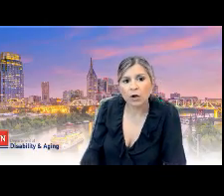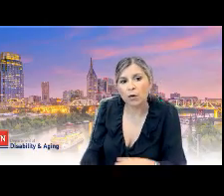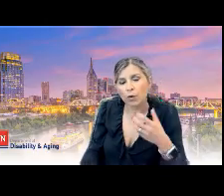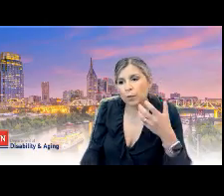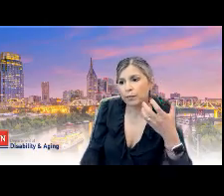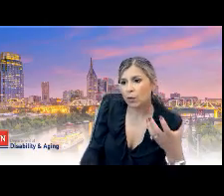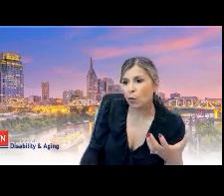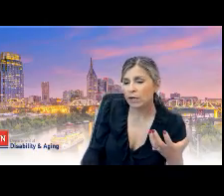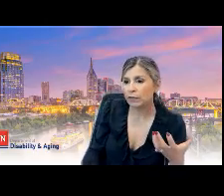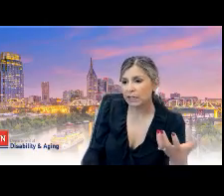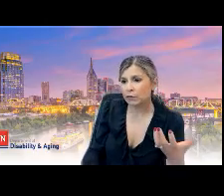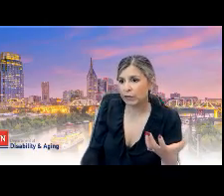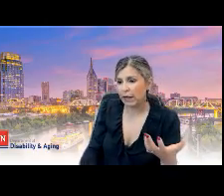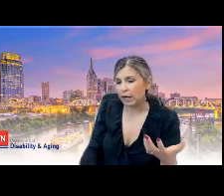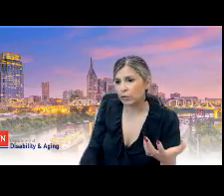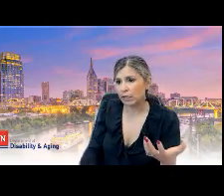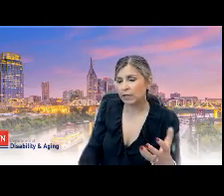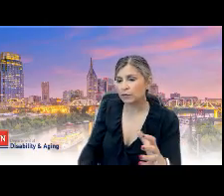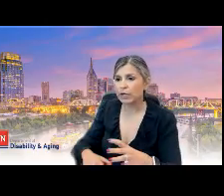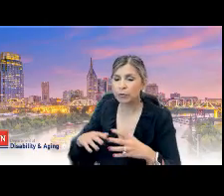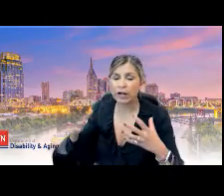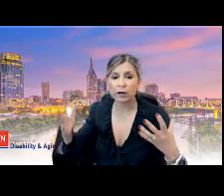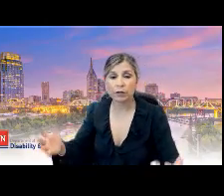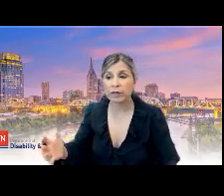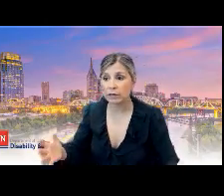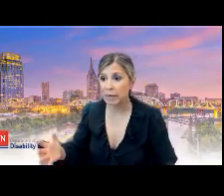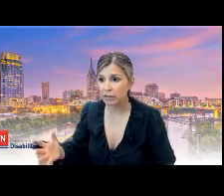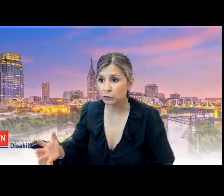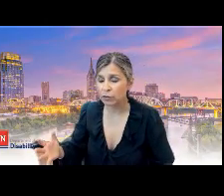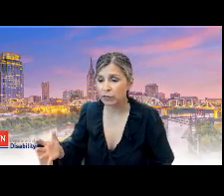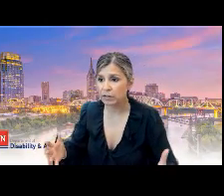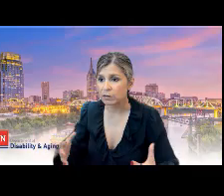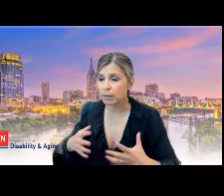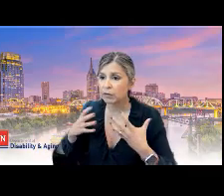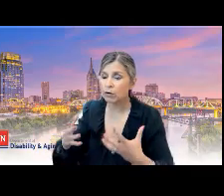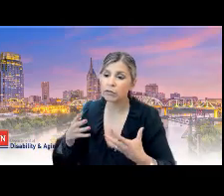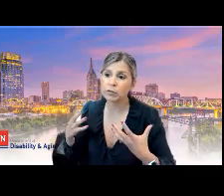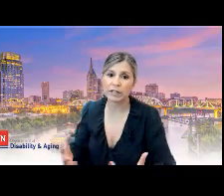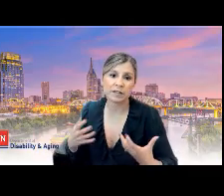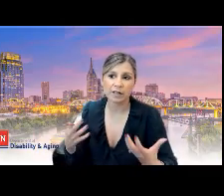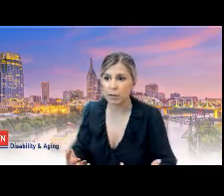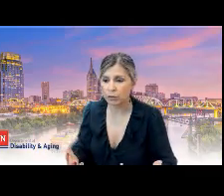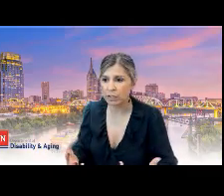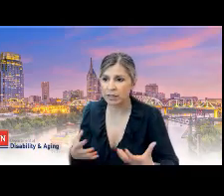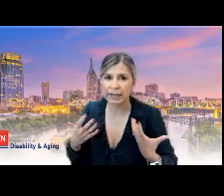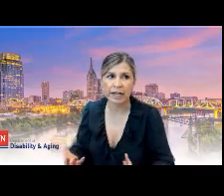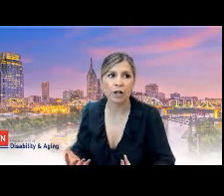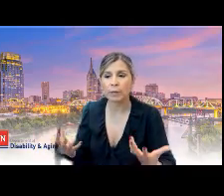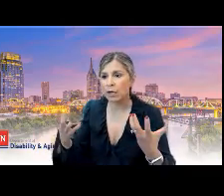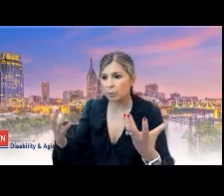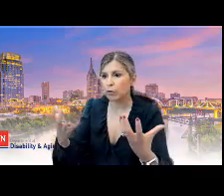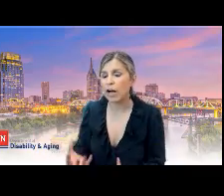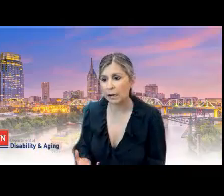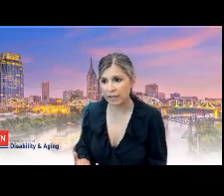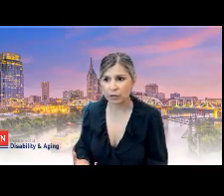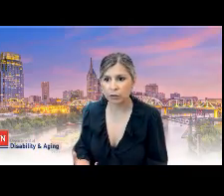So one of the things we found is we provide all of these amazing services, but there are also needs in the community that can help provide inclusion